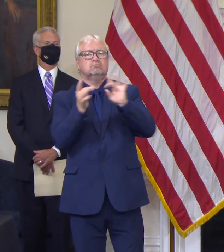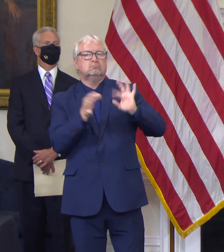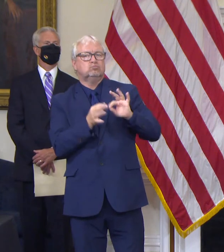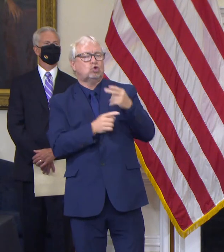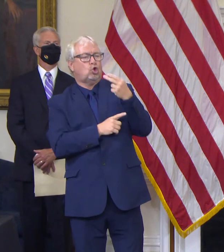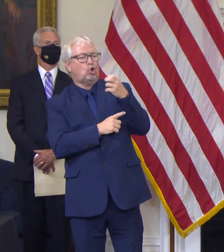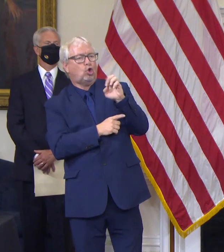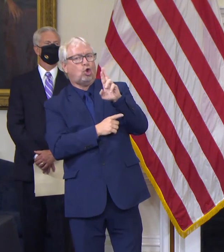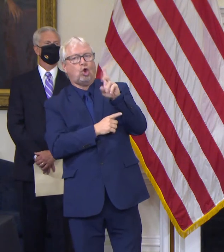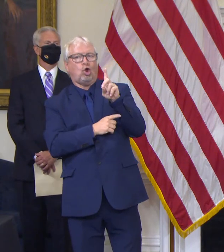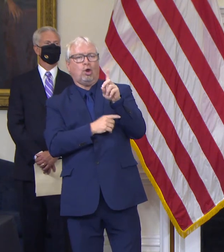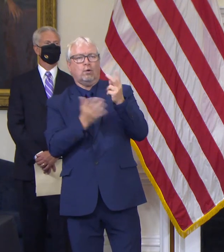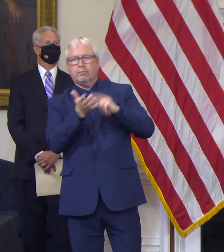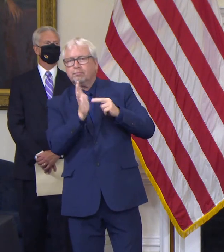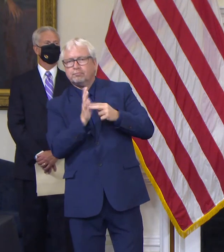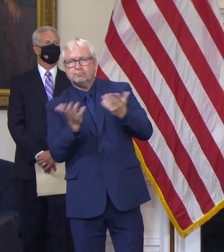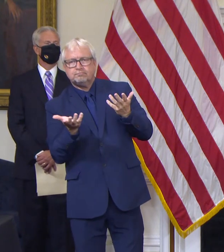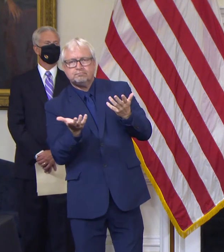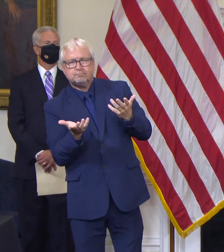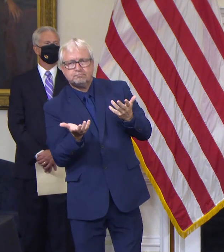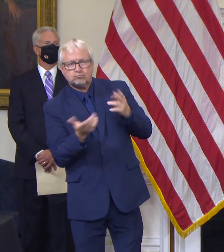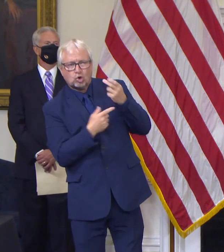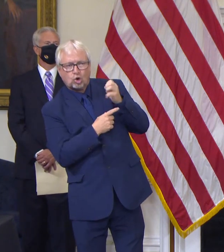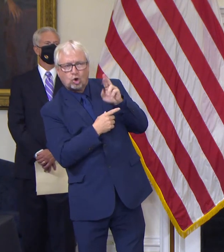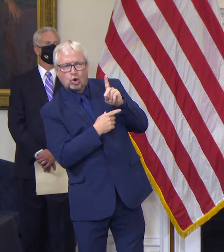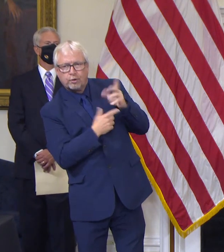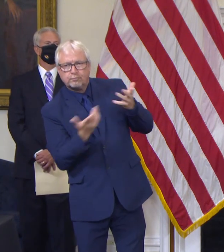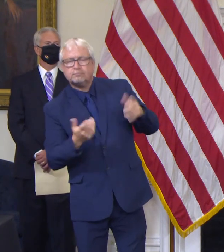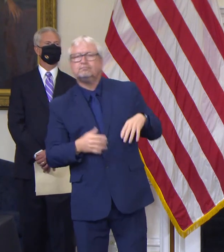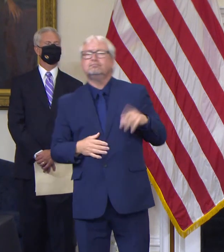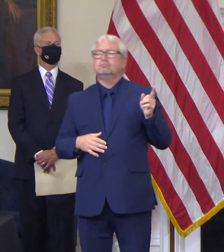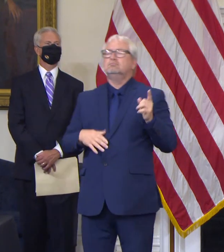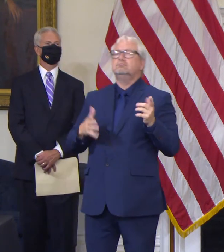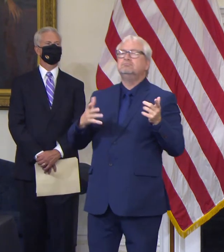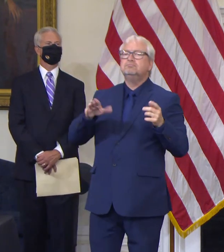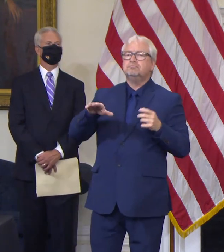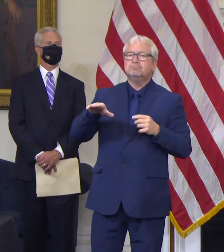Well, we're all learning as this thing evolves.